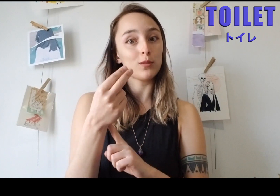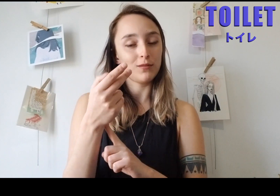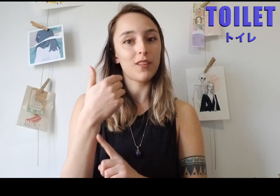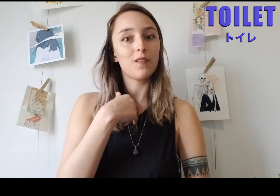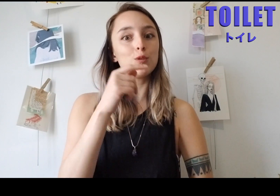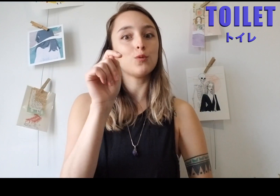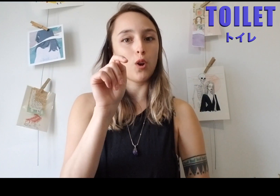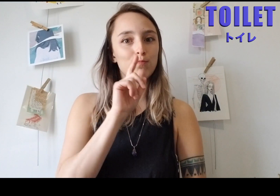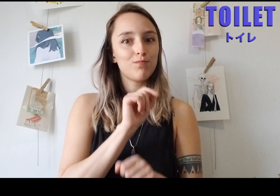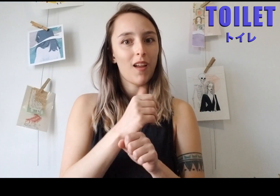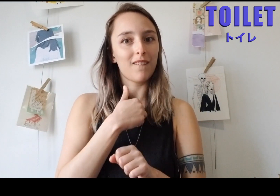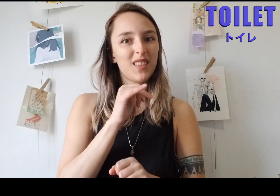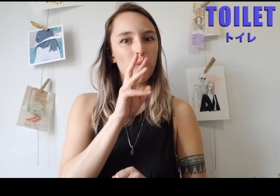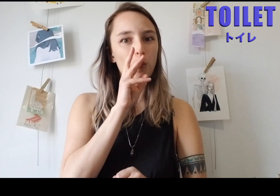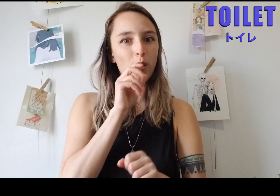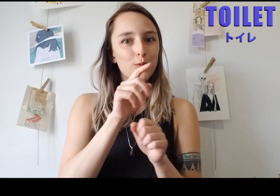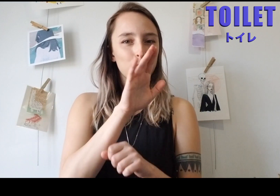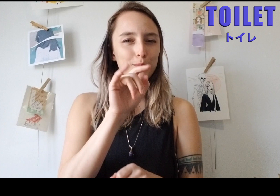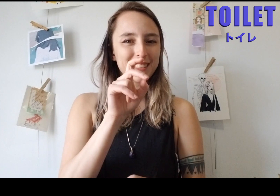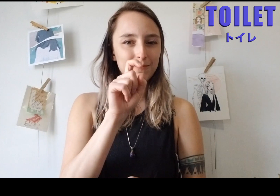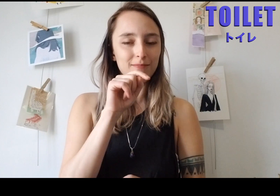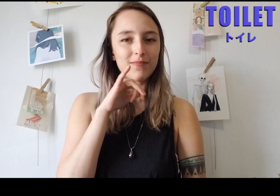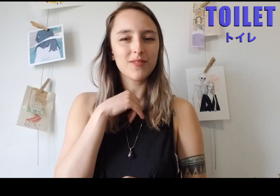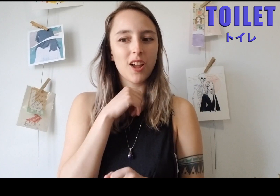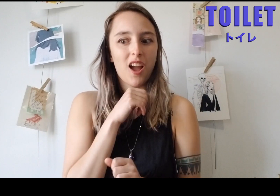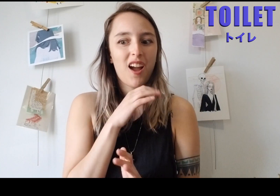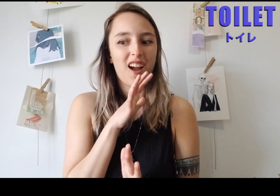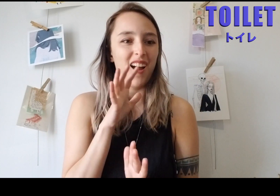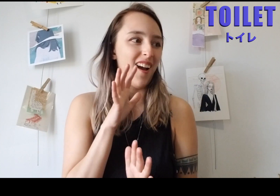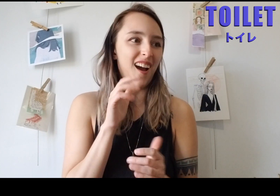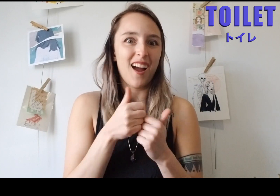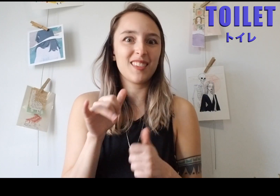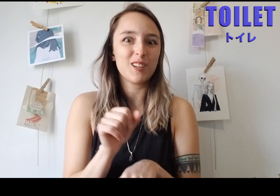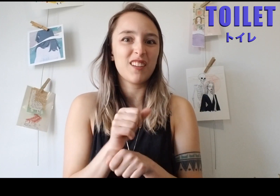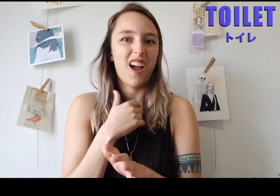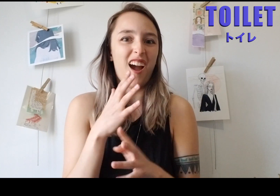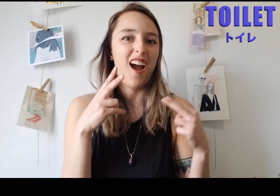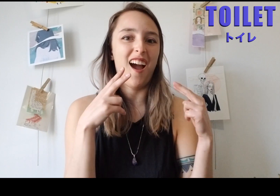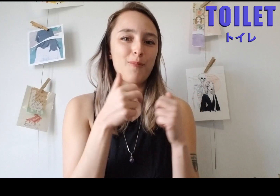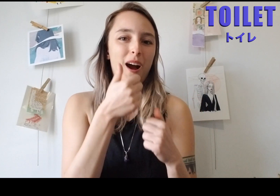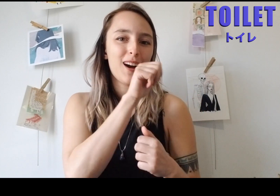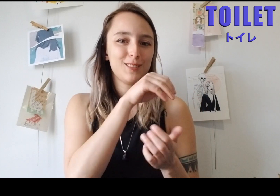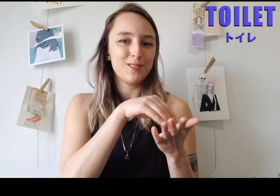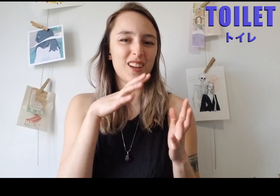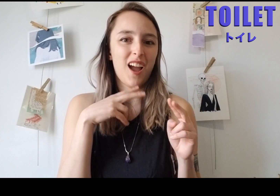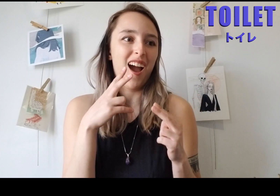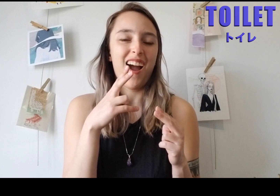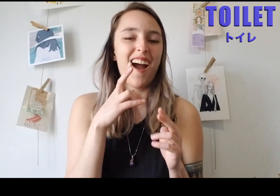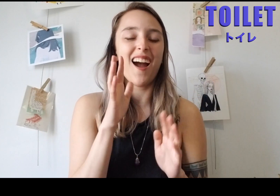we went to the hotel and noticed that the toilet had a water spray. We were all excited to use it like "ooo how does it work?'